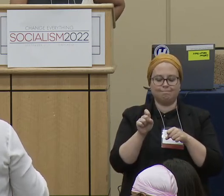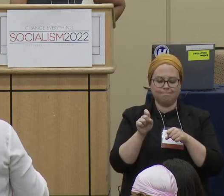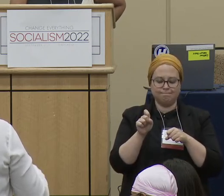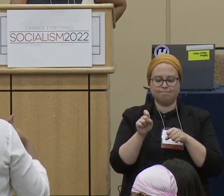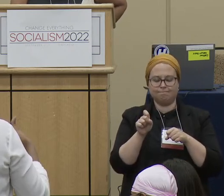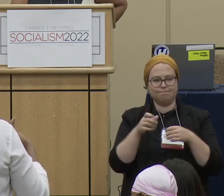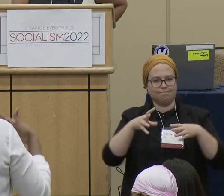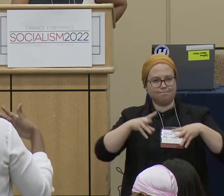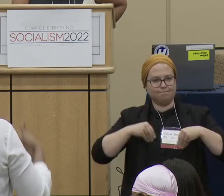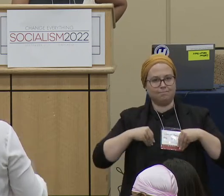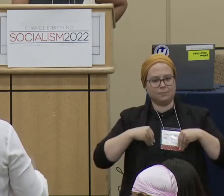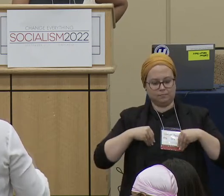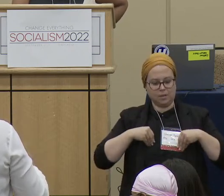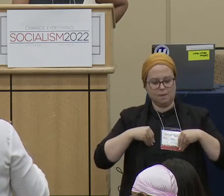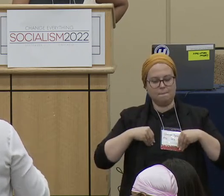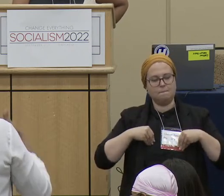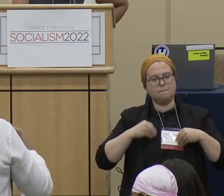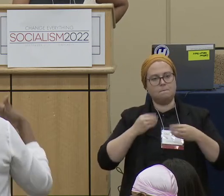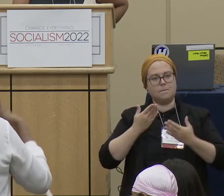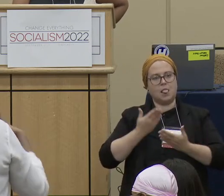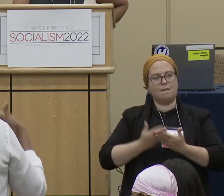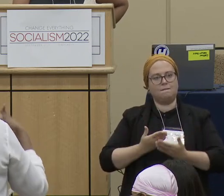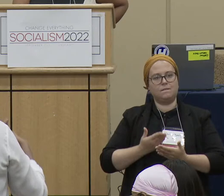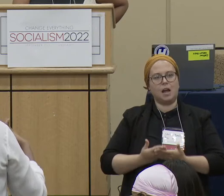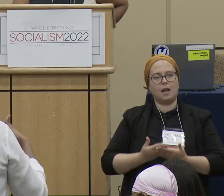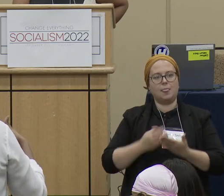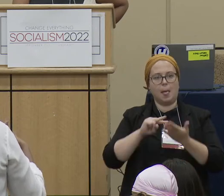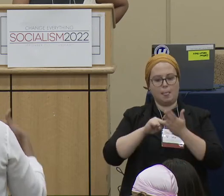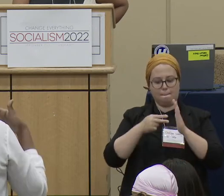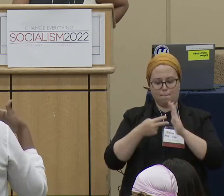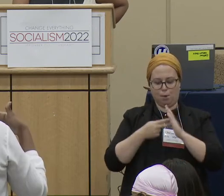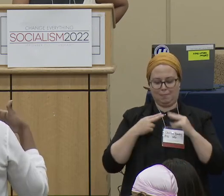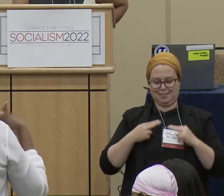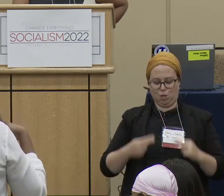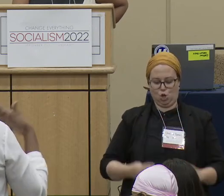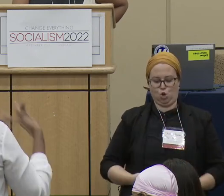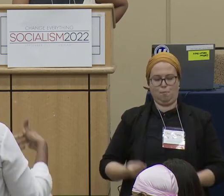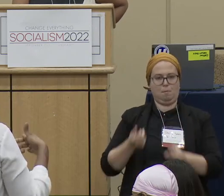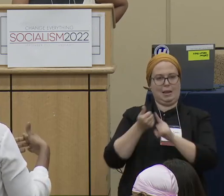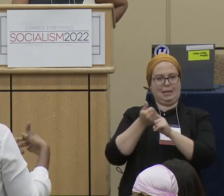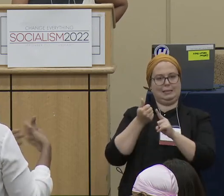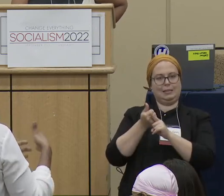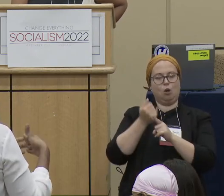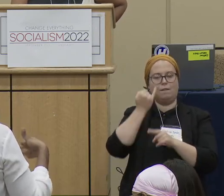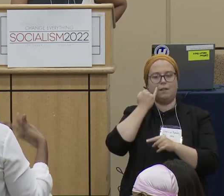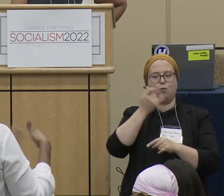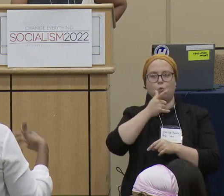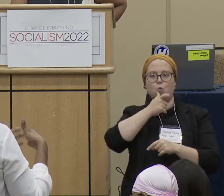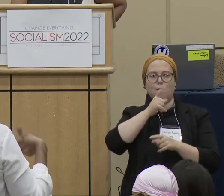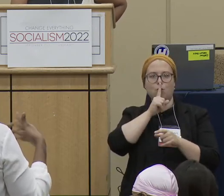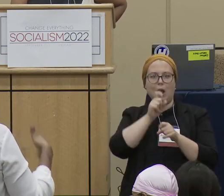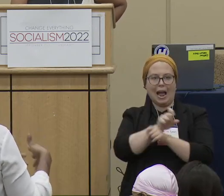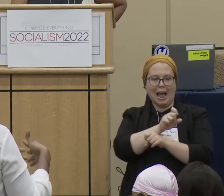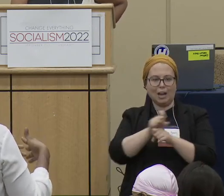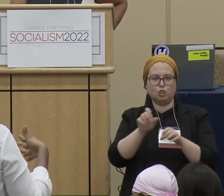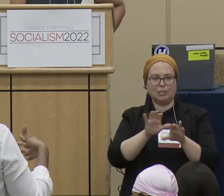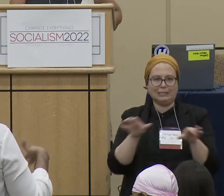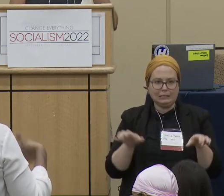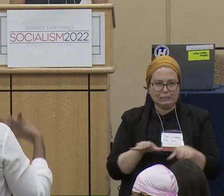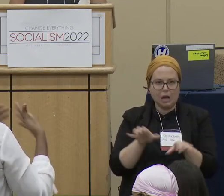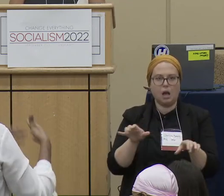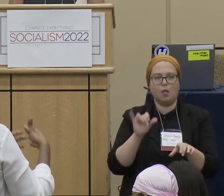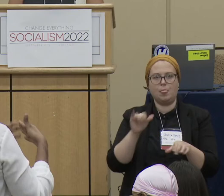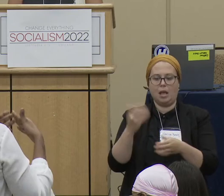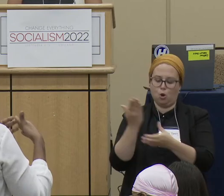how do we actually come to peace with the fact